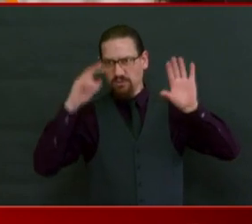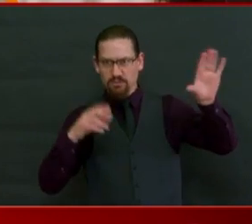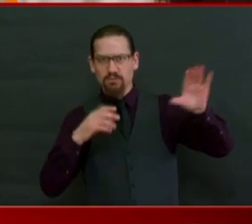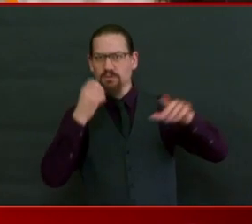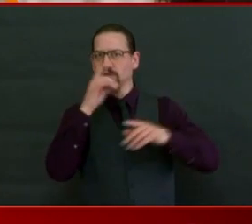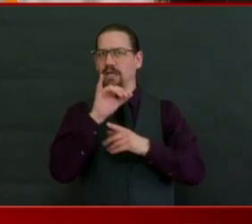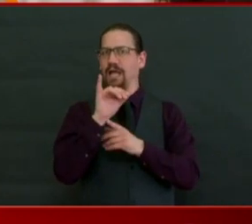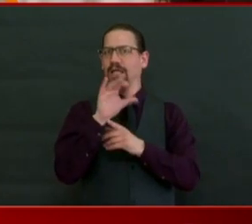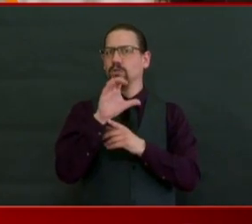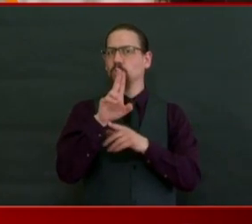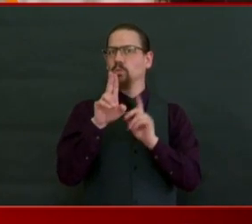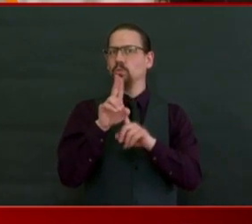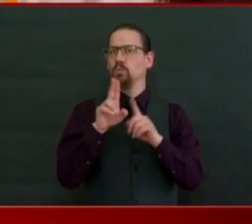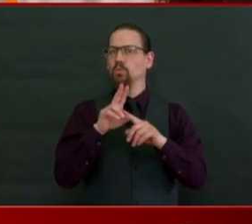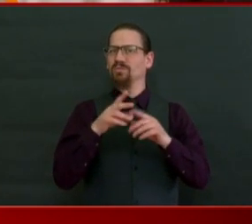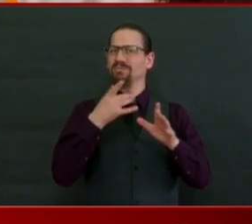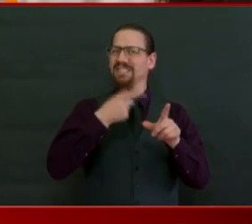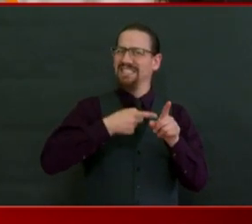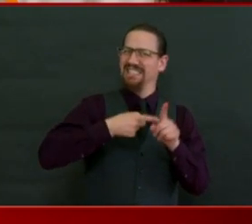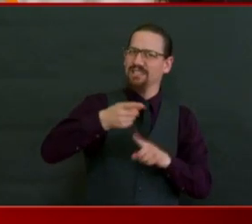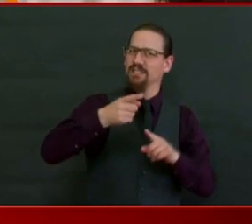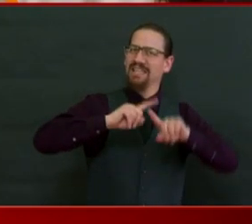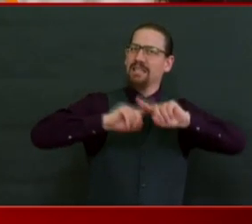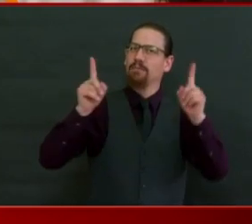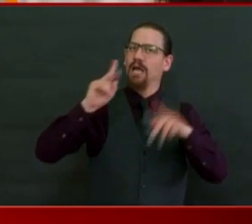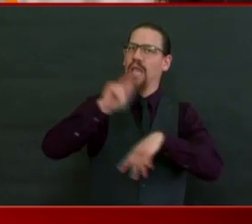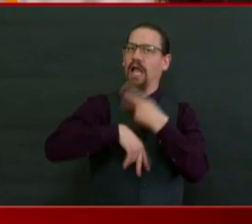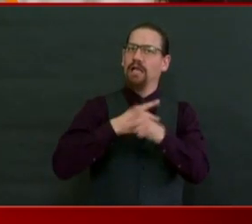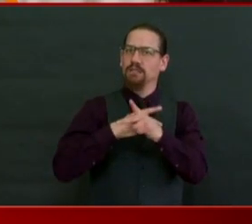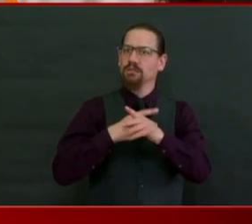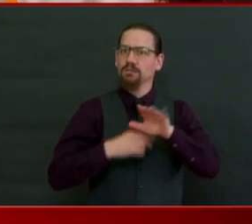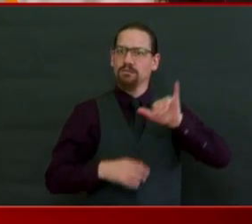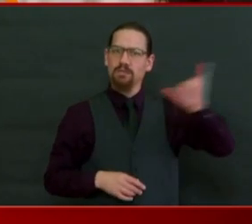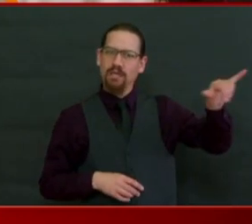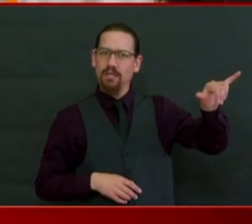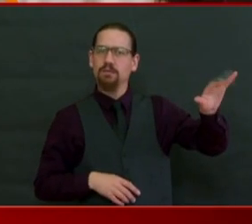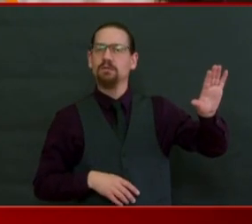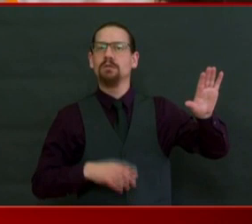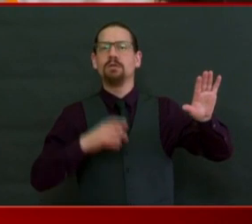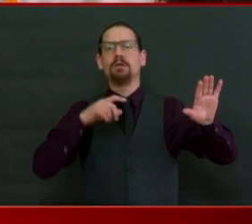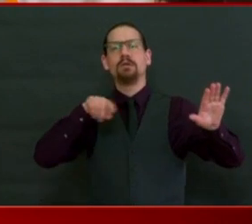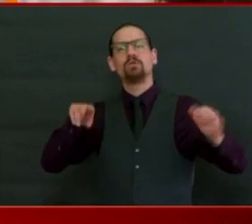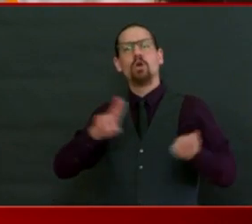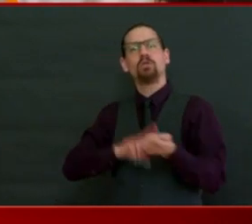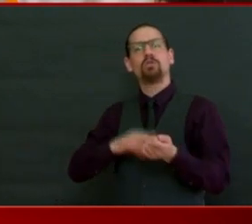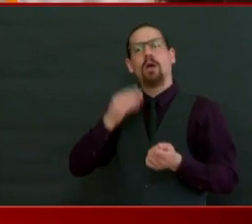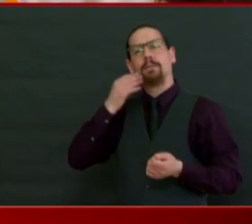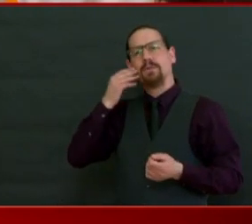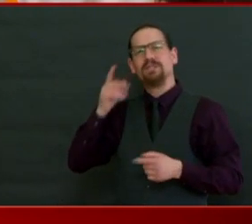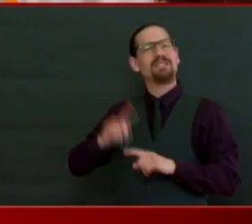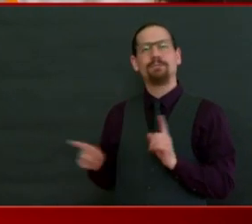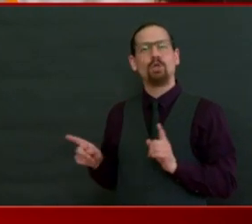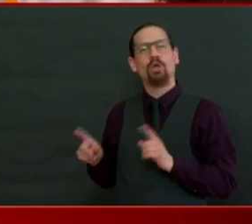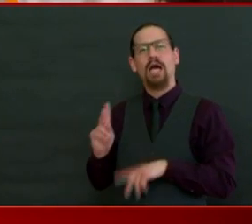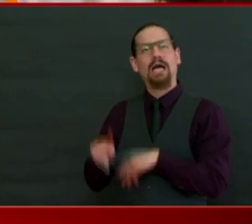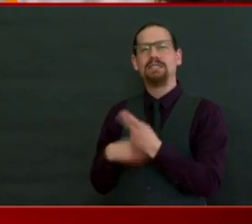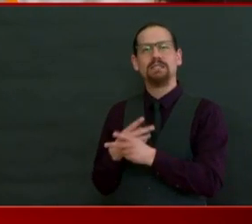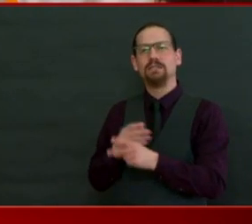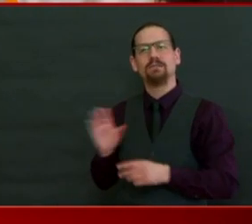IT'S PRIMARILY DONE WITHIN A CONTROLLED ENVIRONMENT OF A CRITICAL CARE UNIT. IN A HOSPIT WHERE